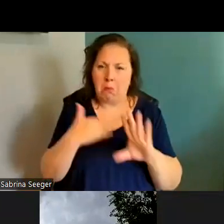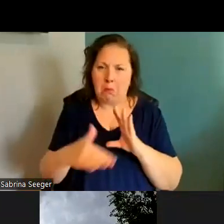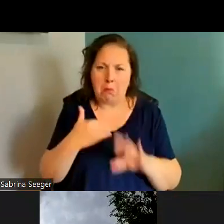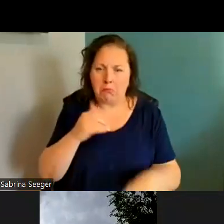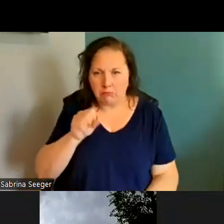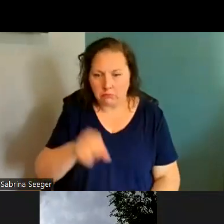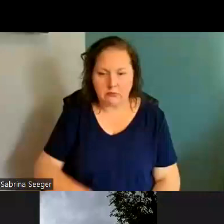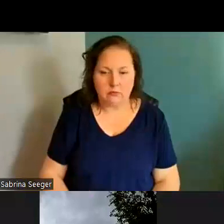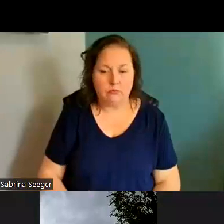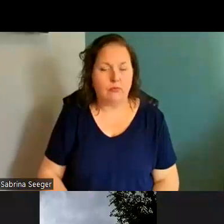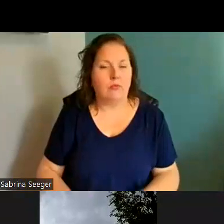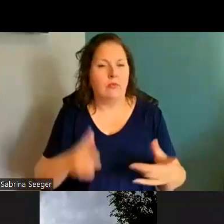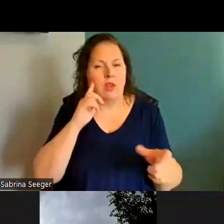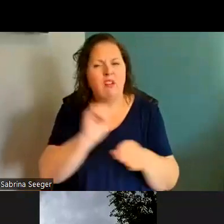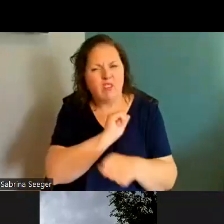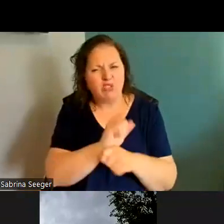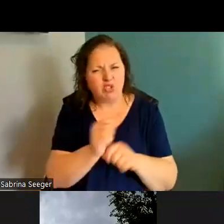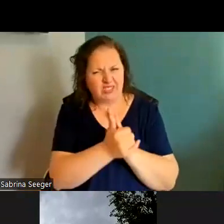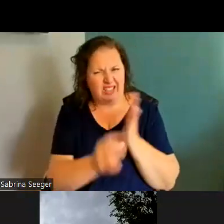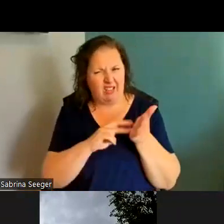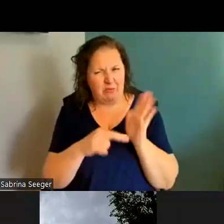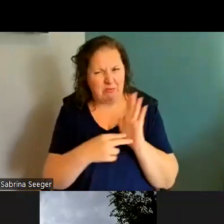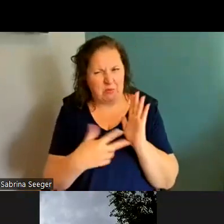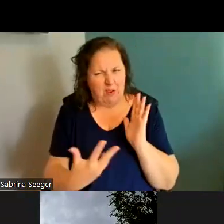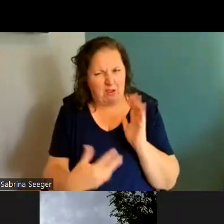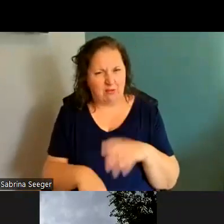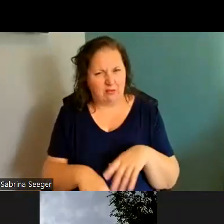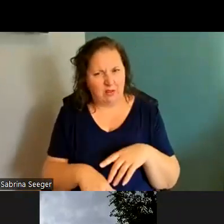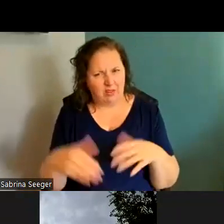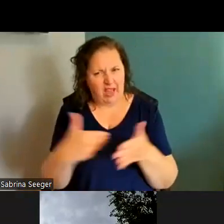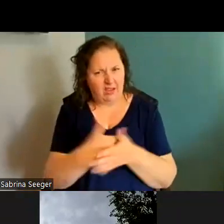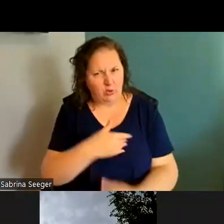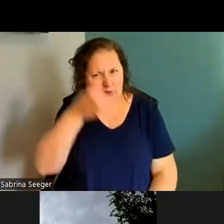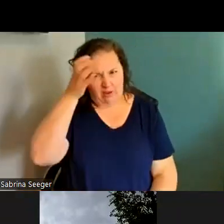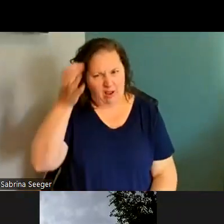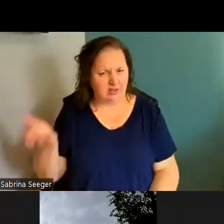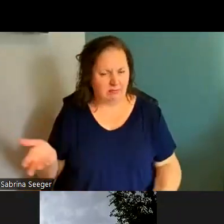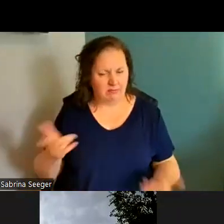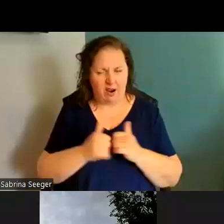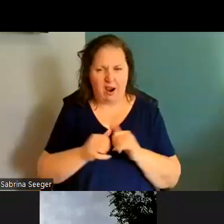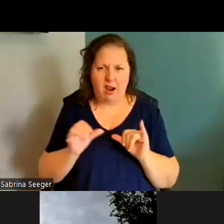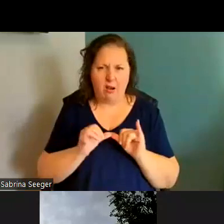What are functional skills? Is this new? And how are they measured and evaluated?